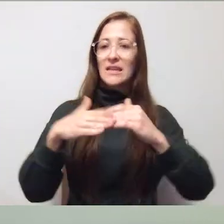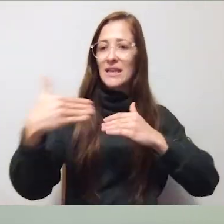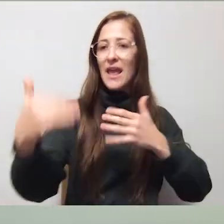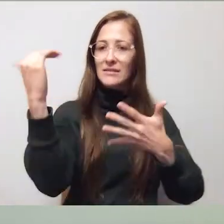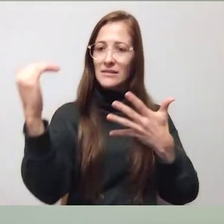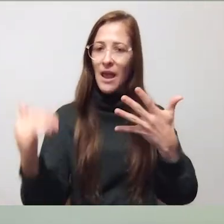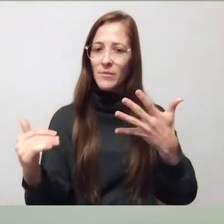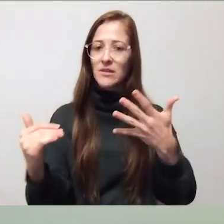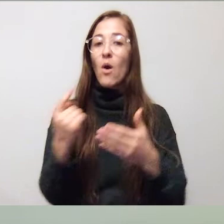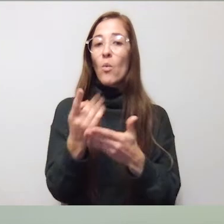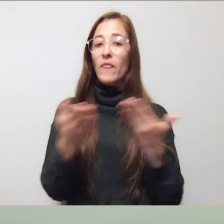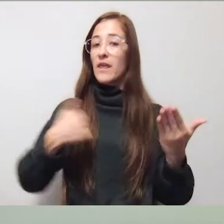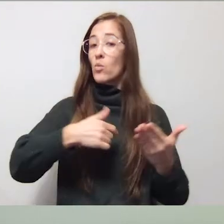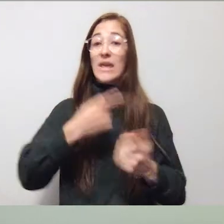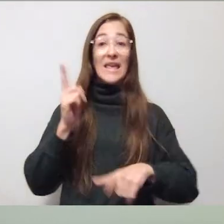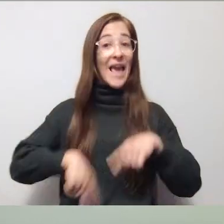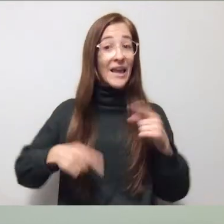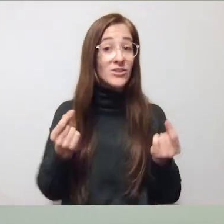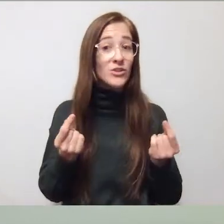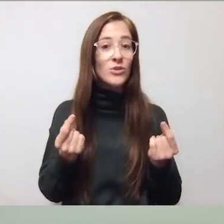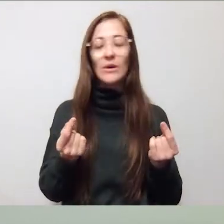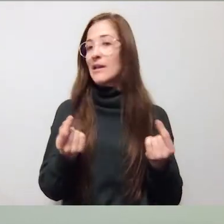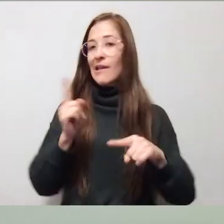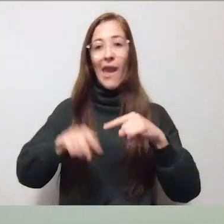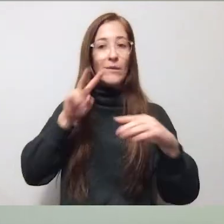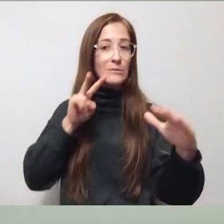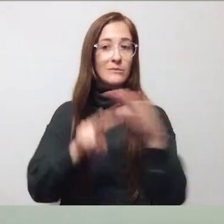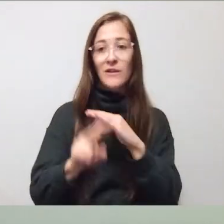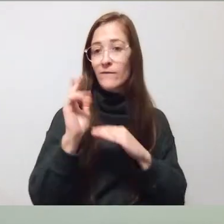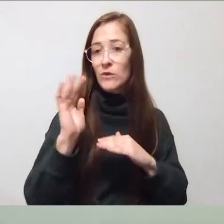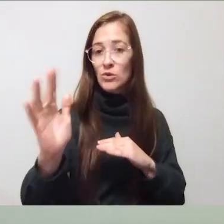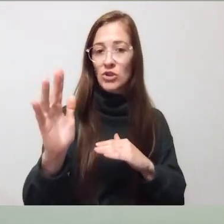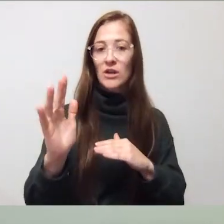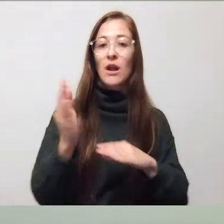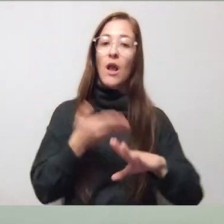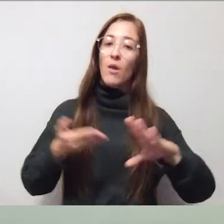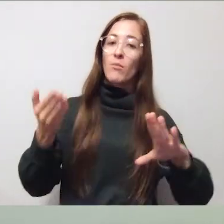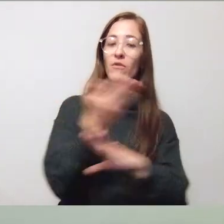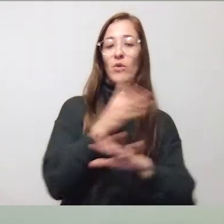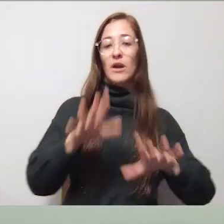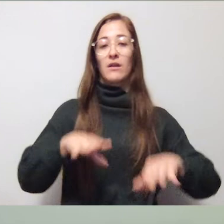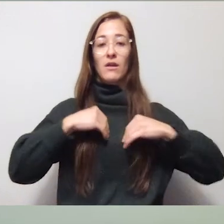The one thing that we can't do is nobody has a crystal ball prior to being in this role I actually ran an office for the aging.